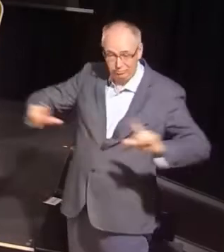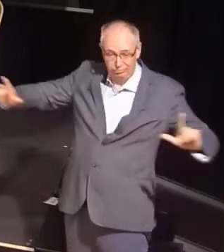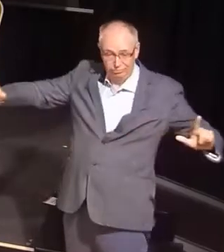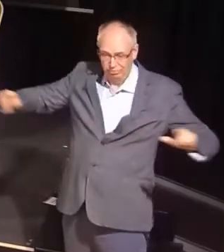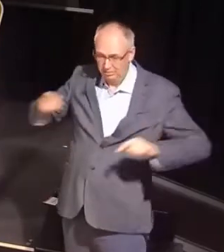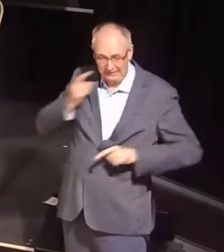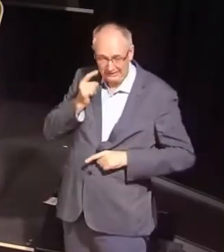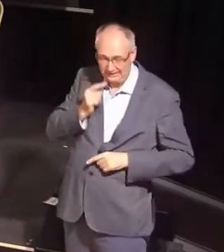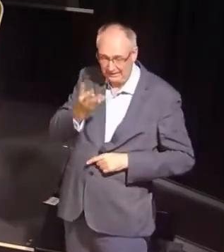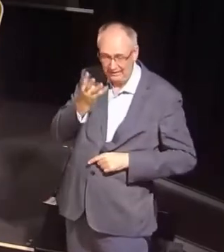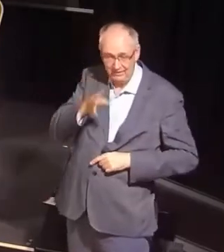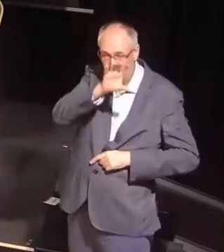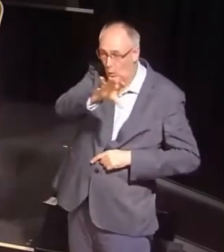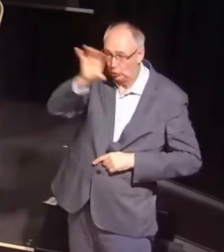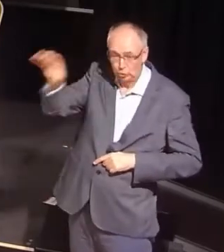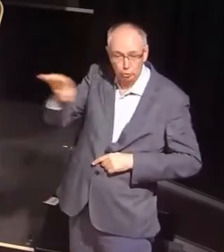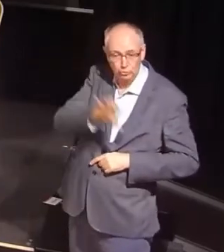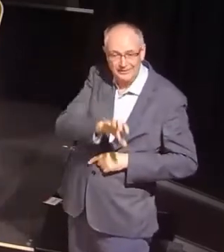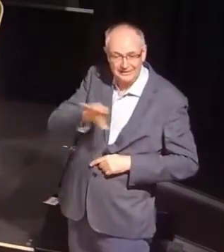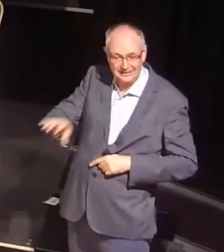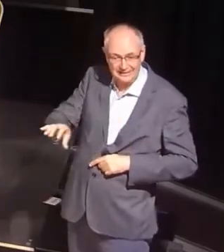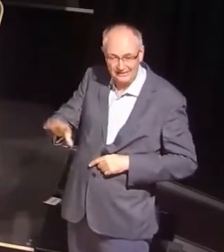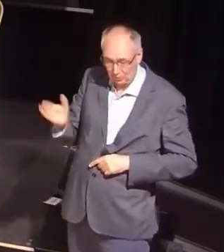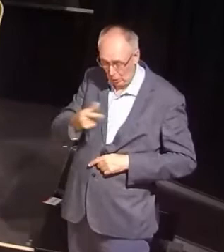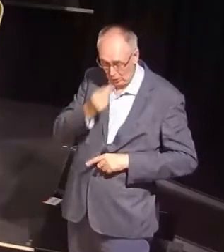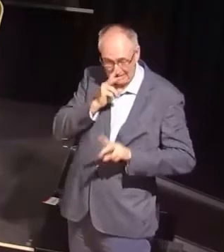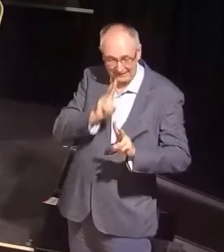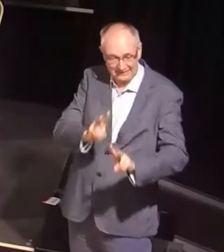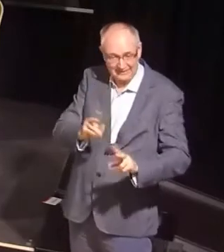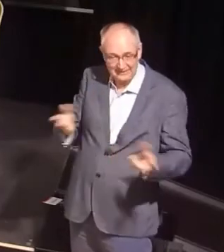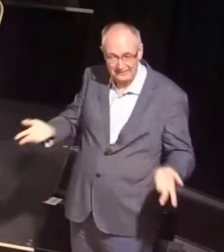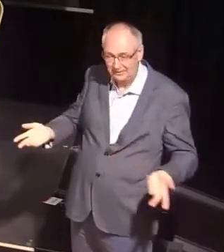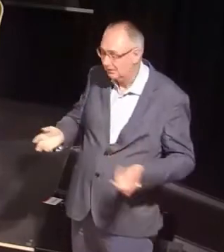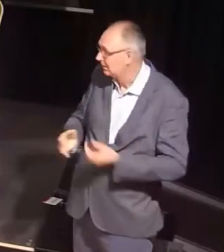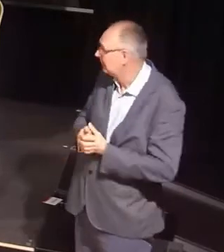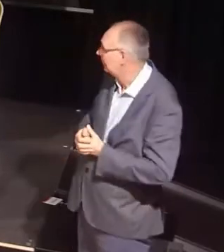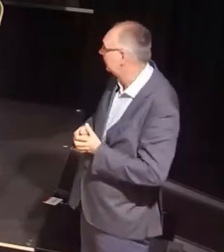and have everyone able to see what they are doing. Uh...